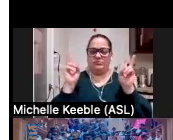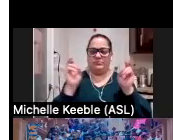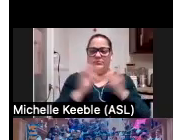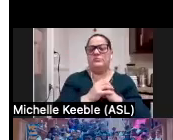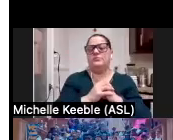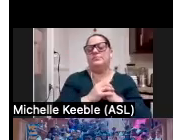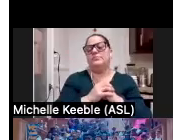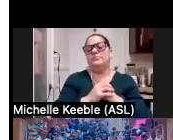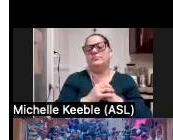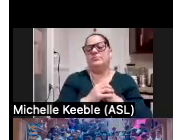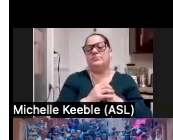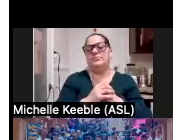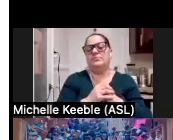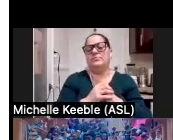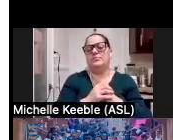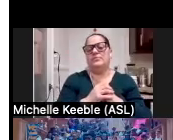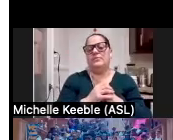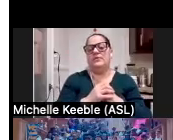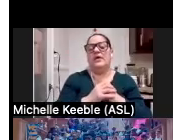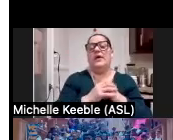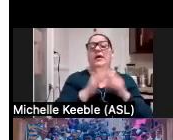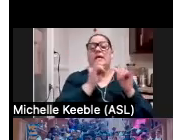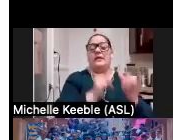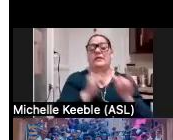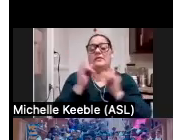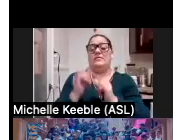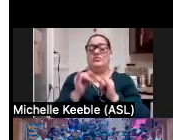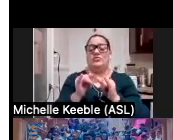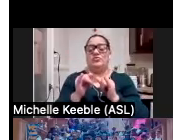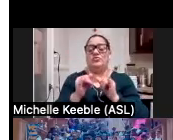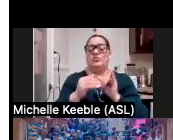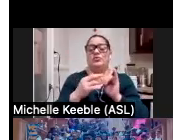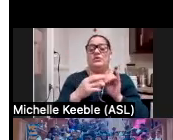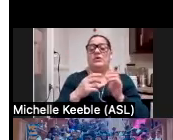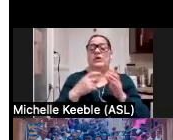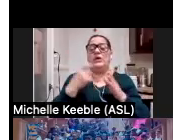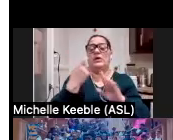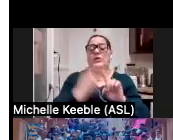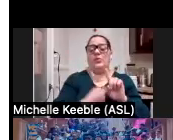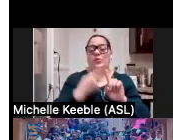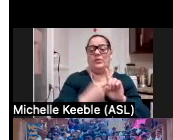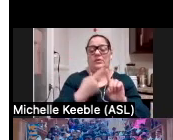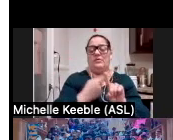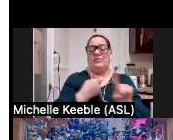and individuals are able to rent out these traveling exhibits um, for up to 6 months um,